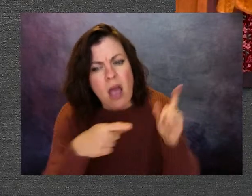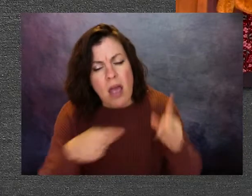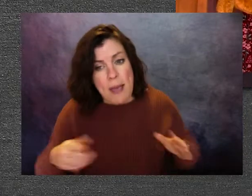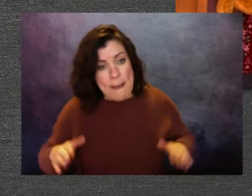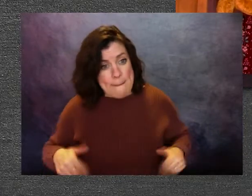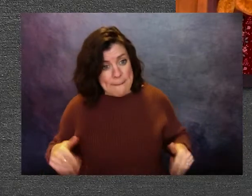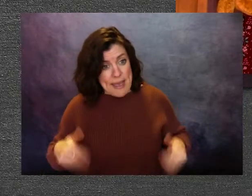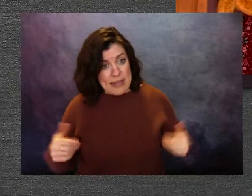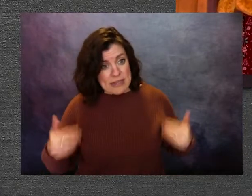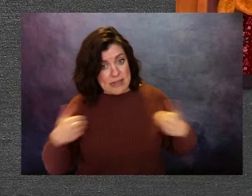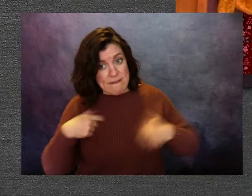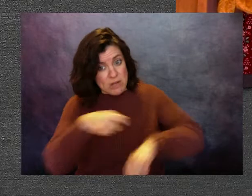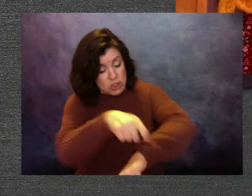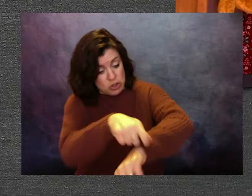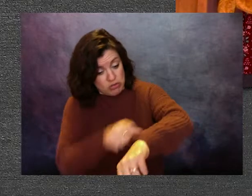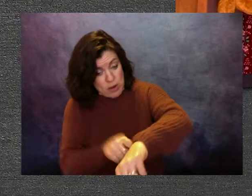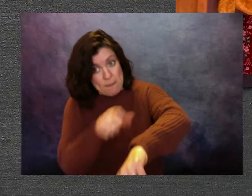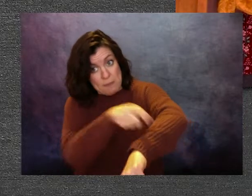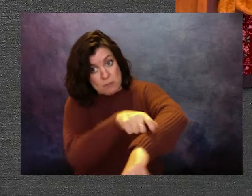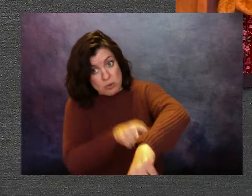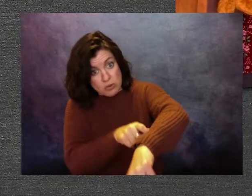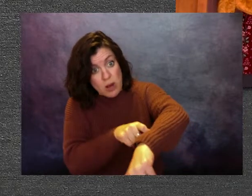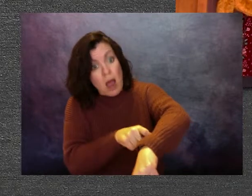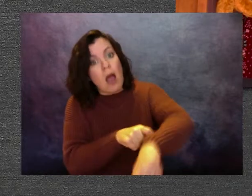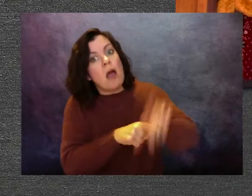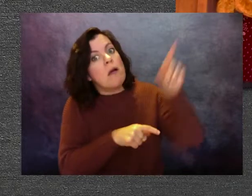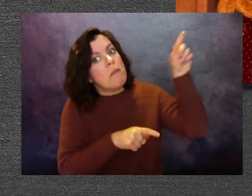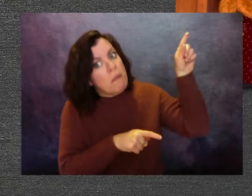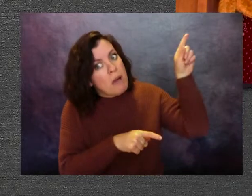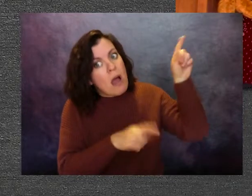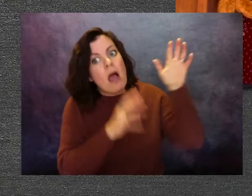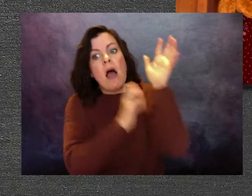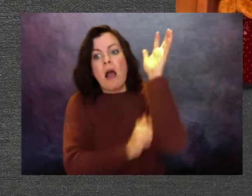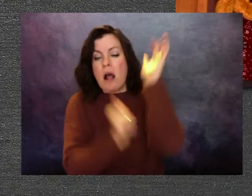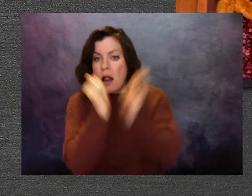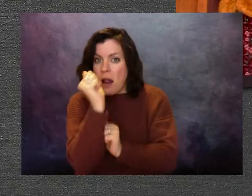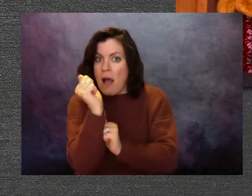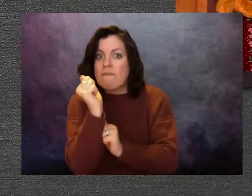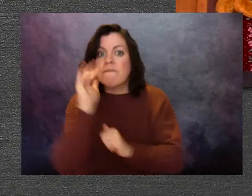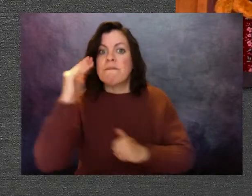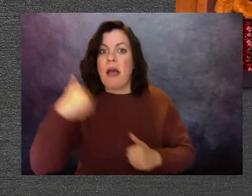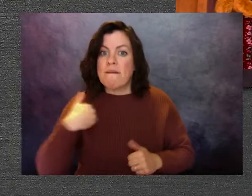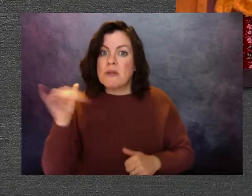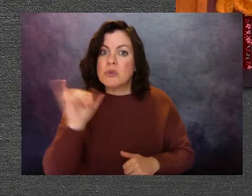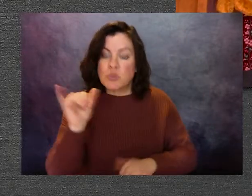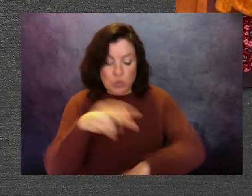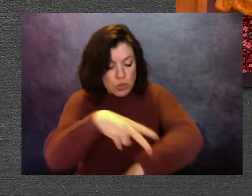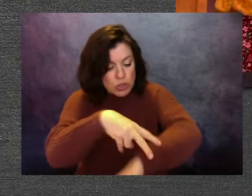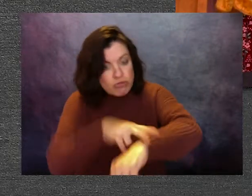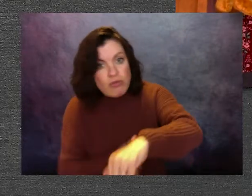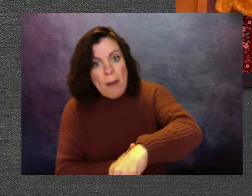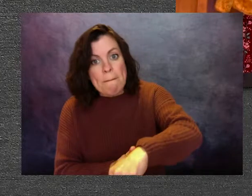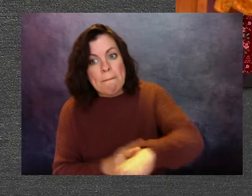yellow stripes right here by the glove. Hmm. I wonder if that means anything.